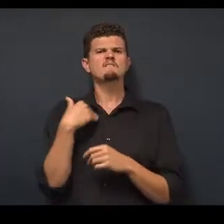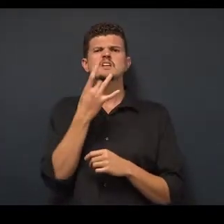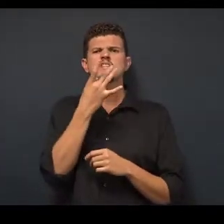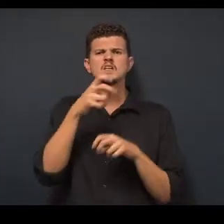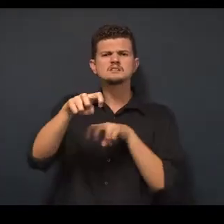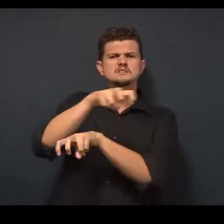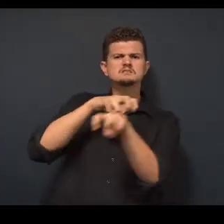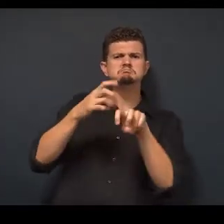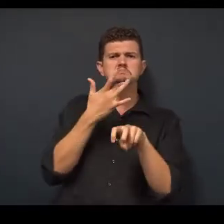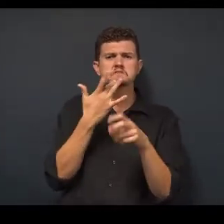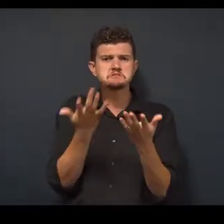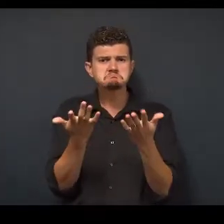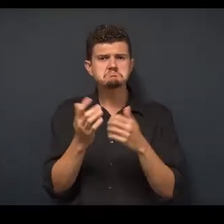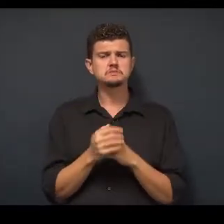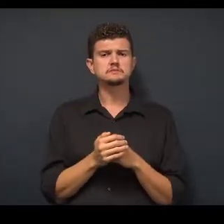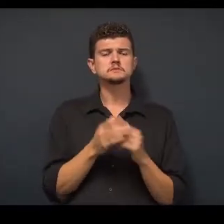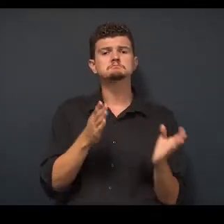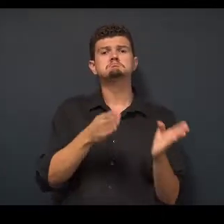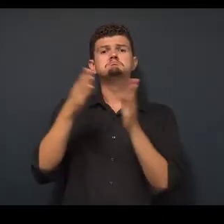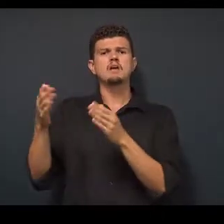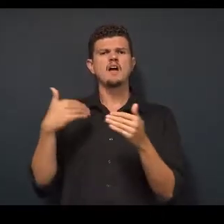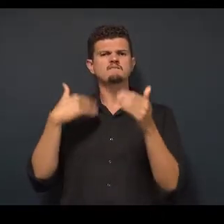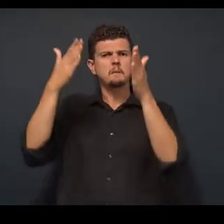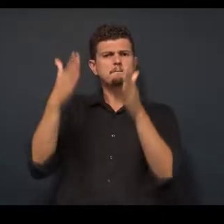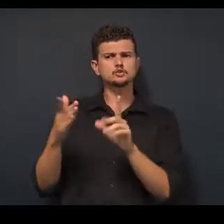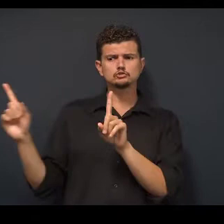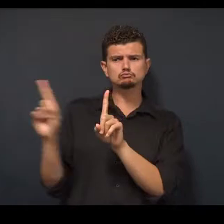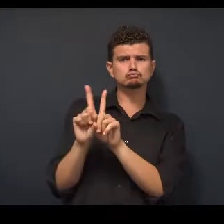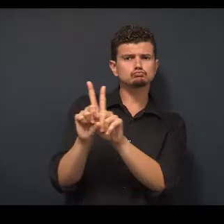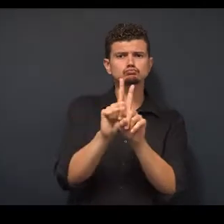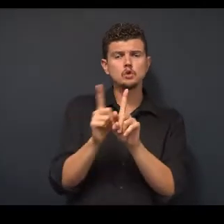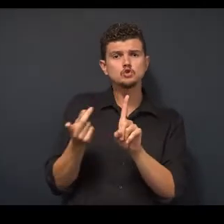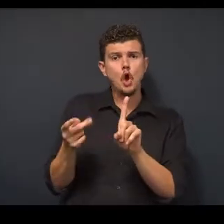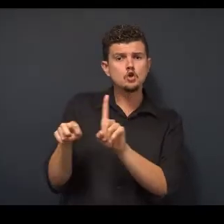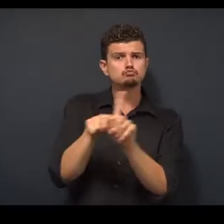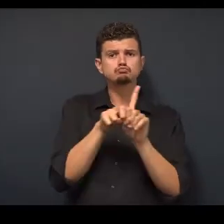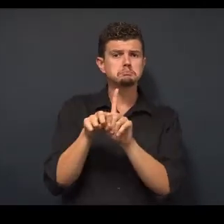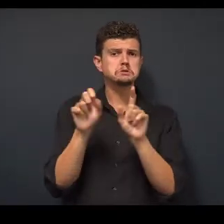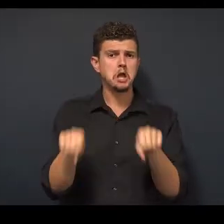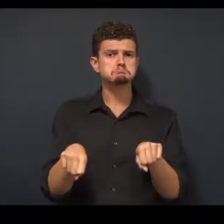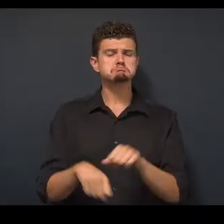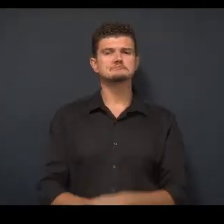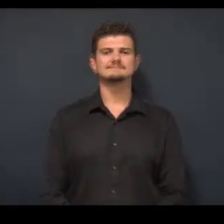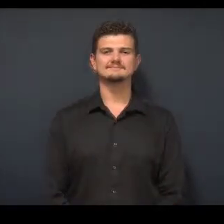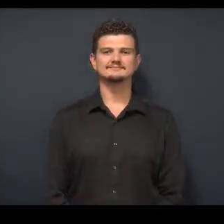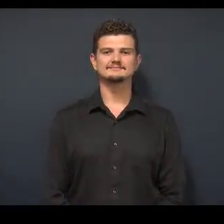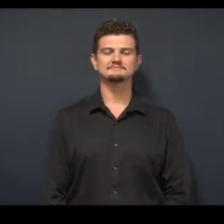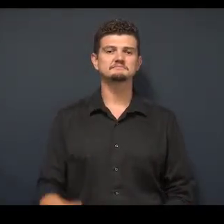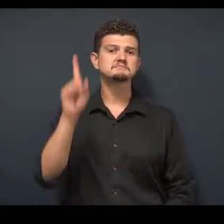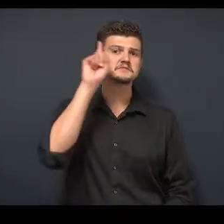lighting or seating adjusted Human guide or dog guide allowed in the courtroom